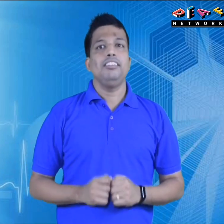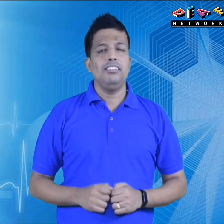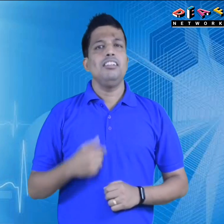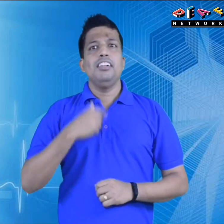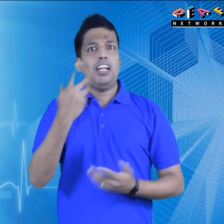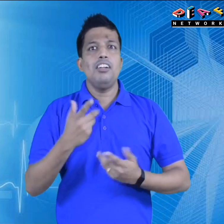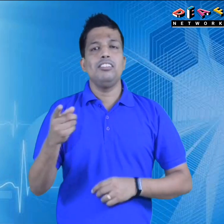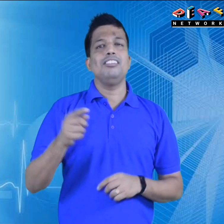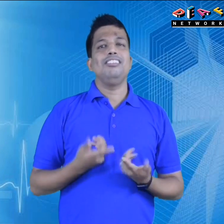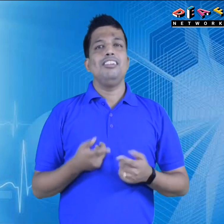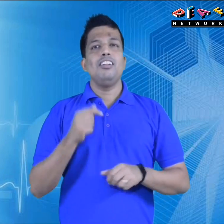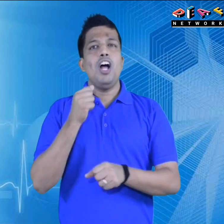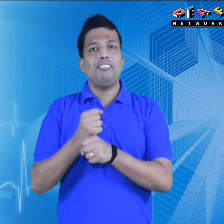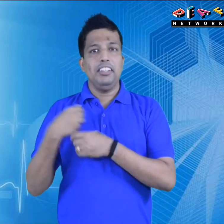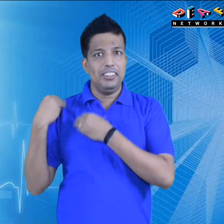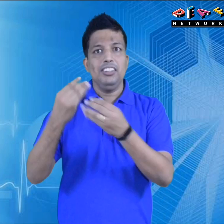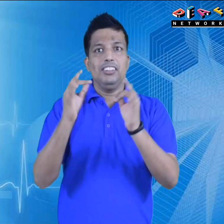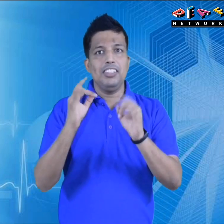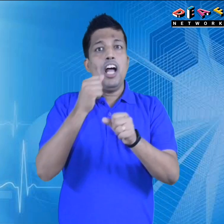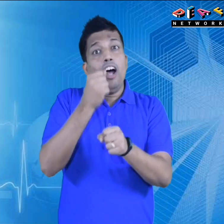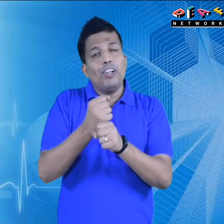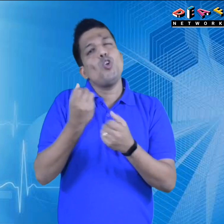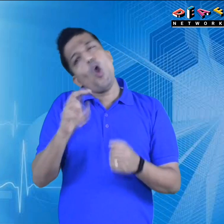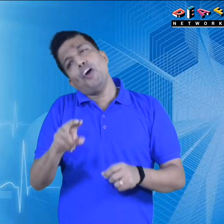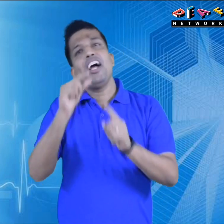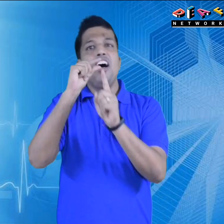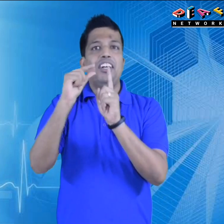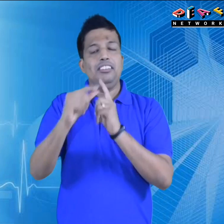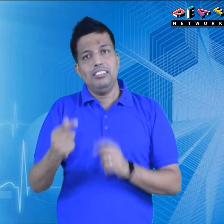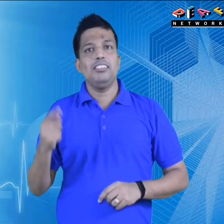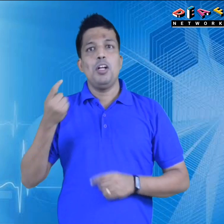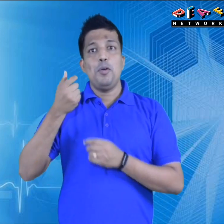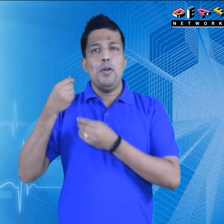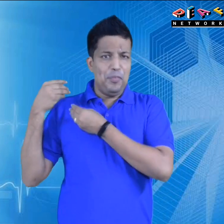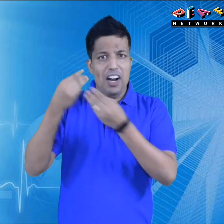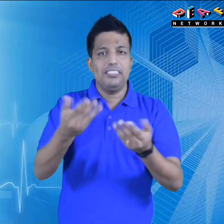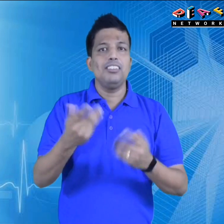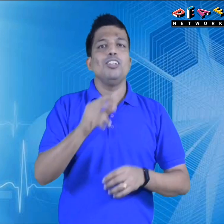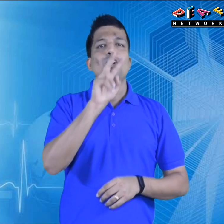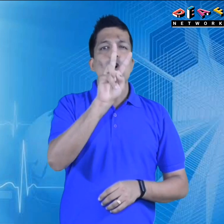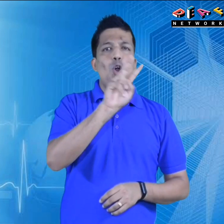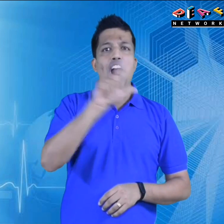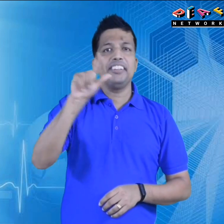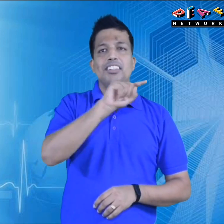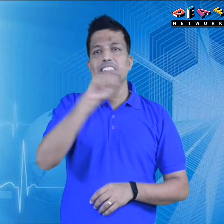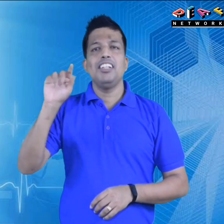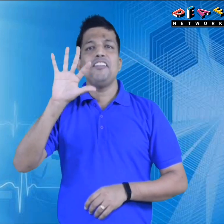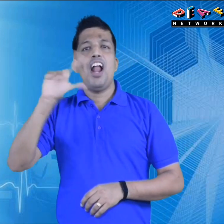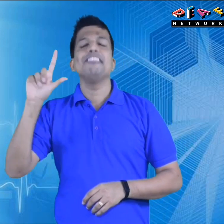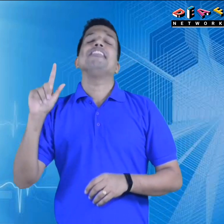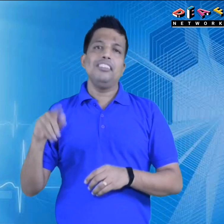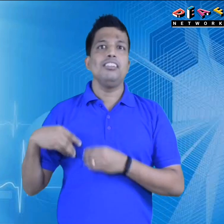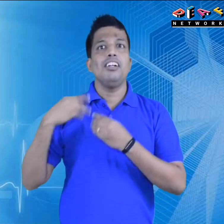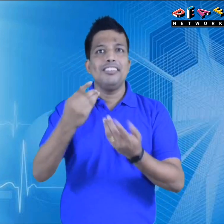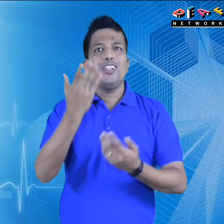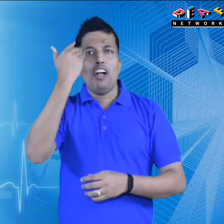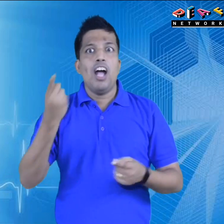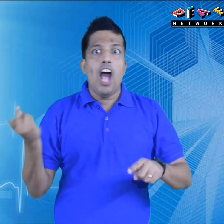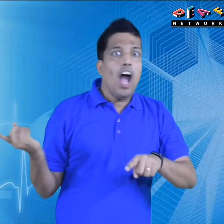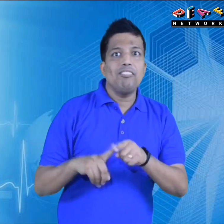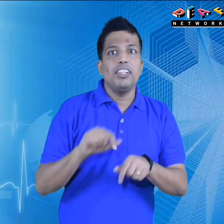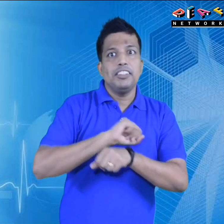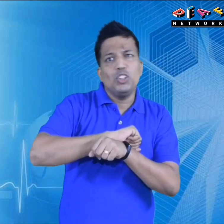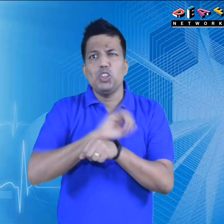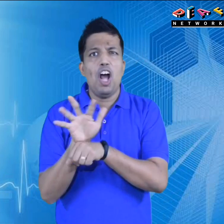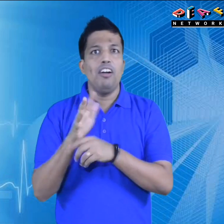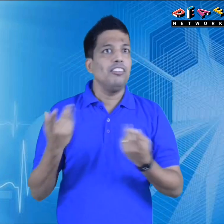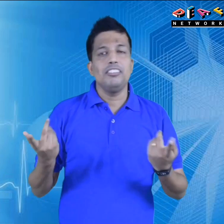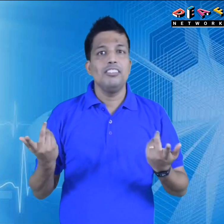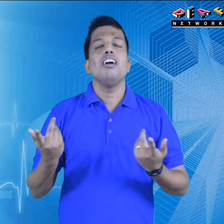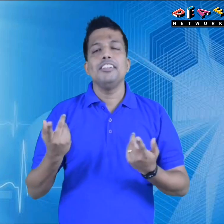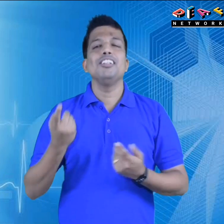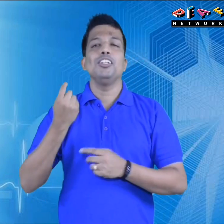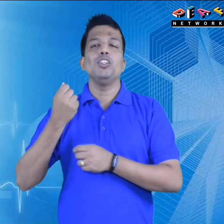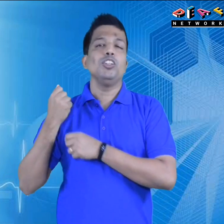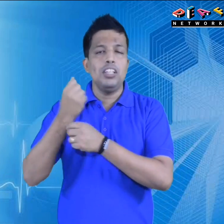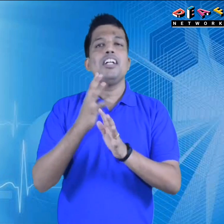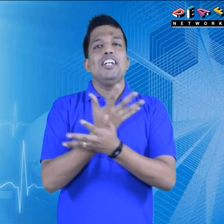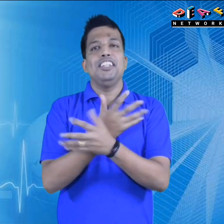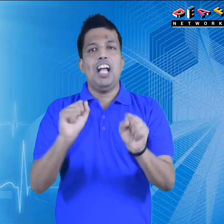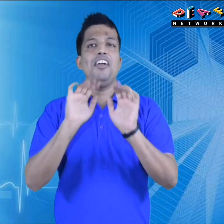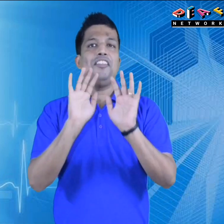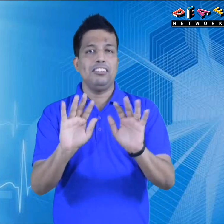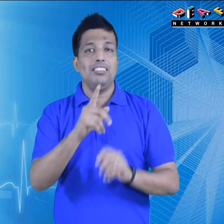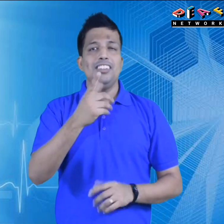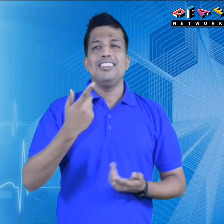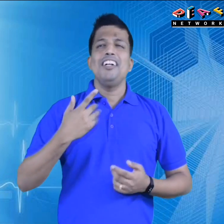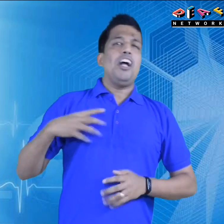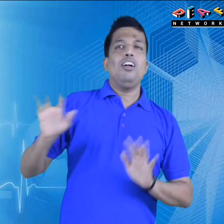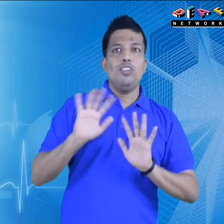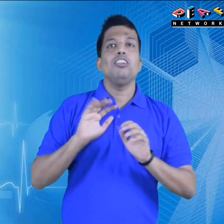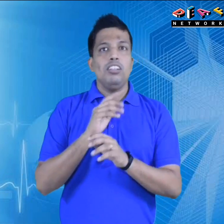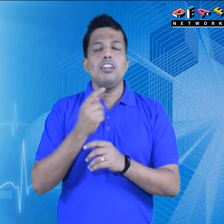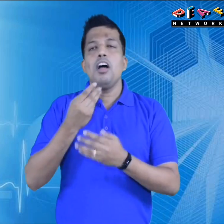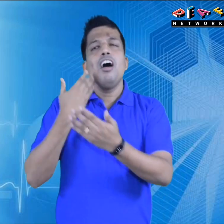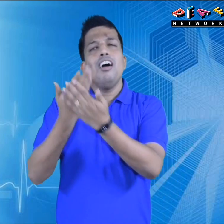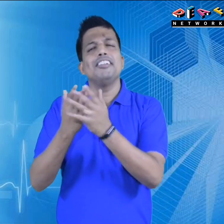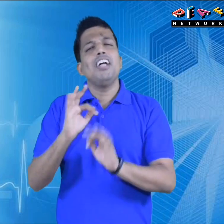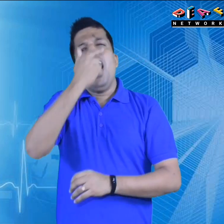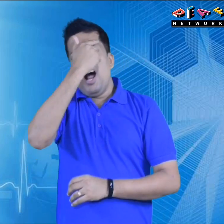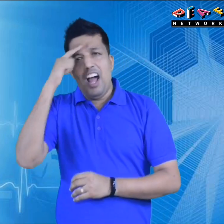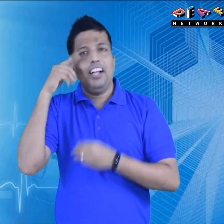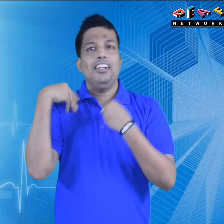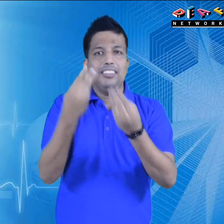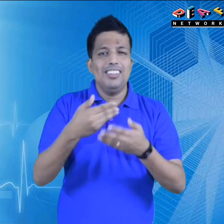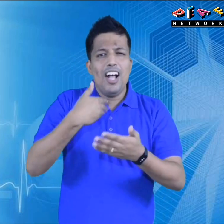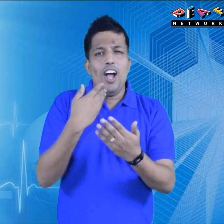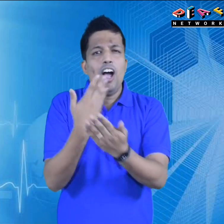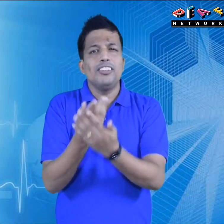It said that medical admittance is provide to all hospitals across Karnataka with cashless insurance worth 2 lacs to 5 lacs